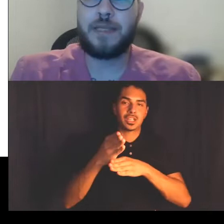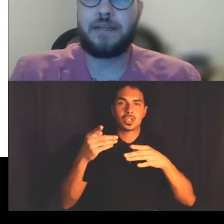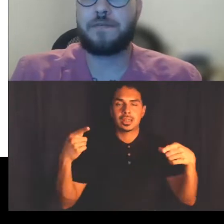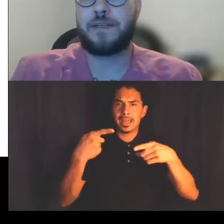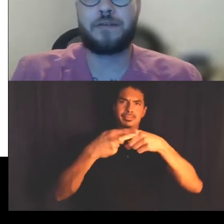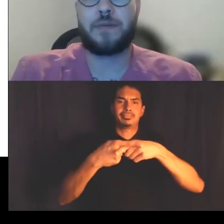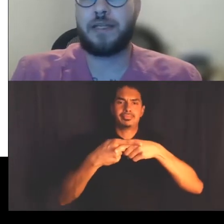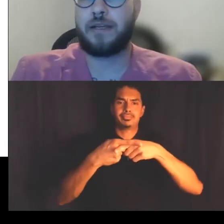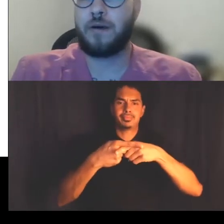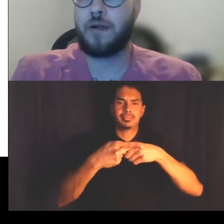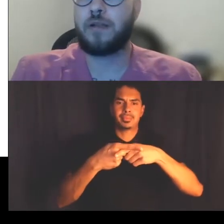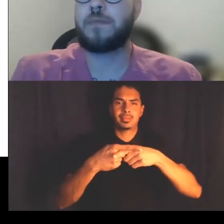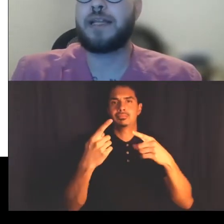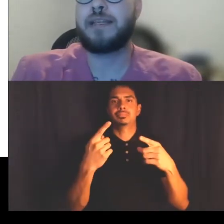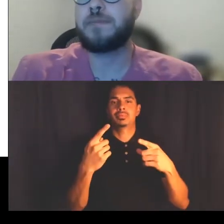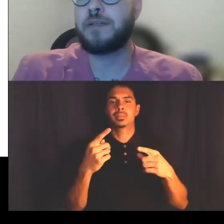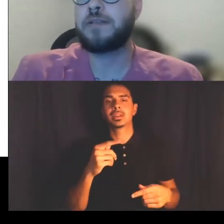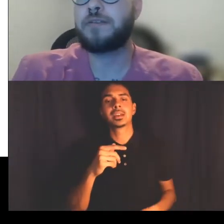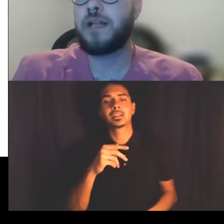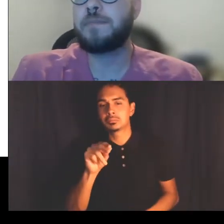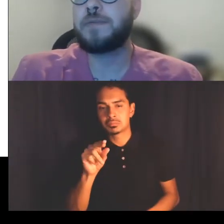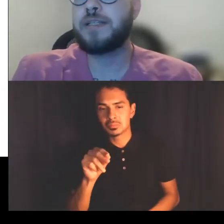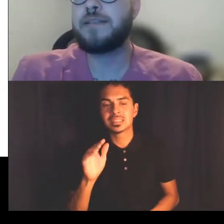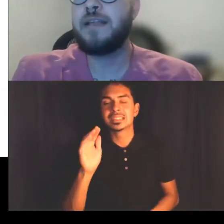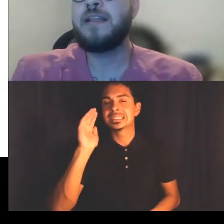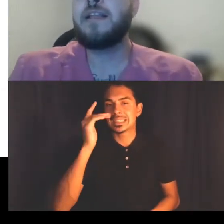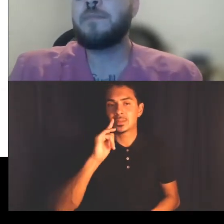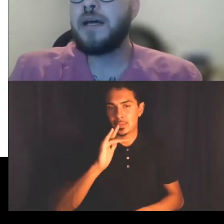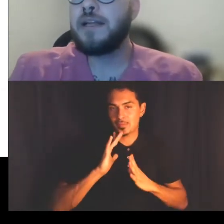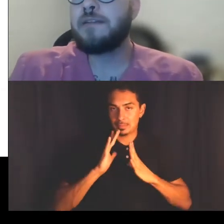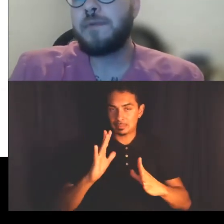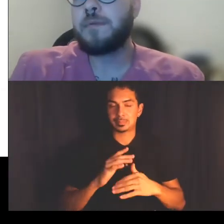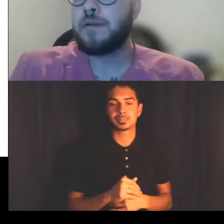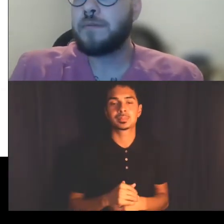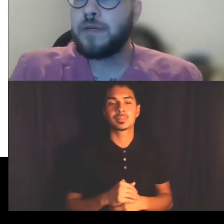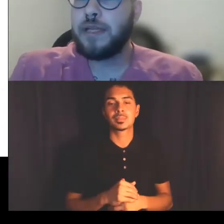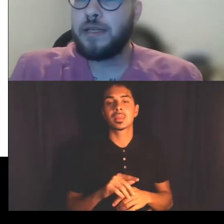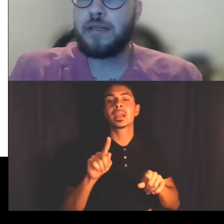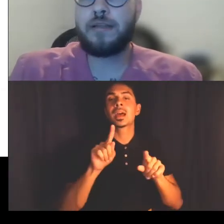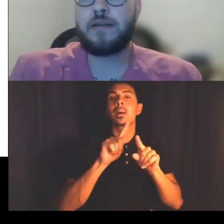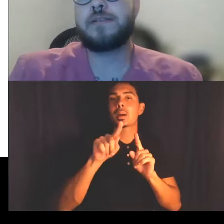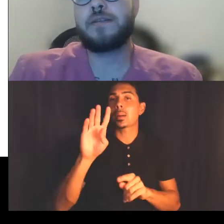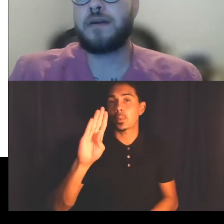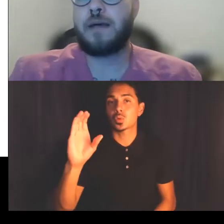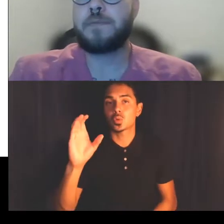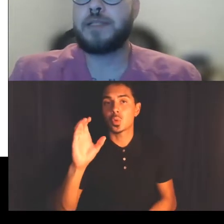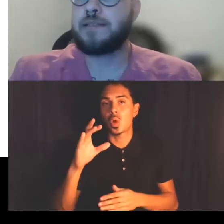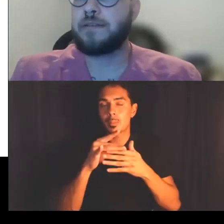to be interfered with at all by these birth control options. But, if people are worried, then there also are options